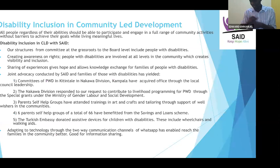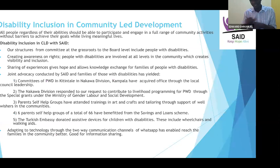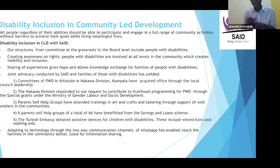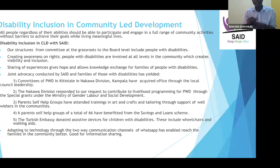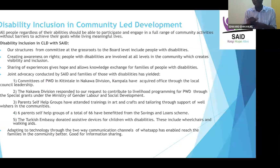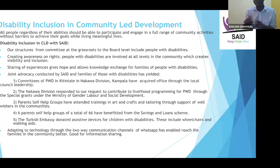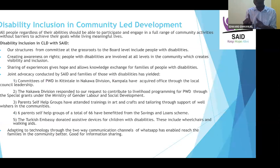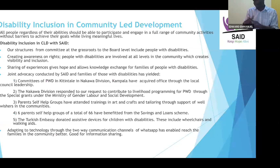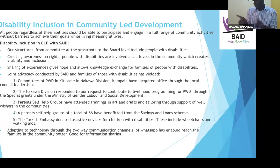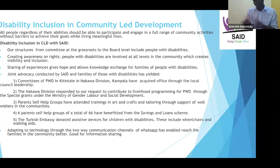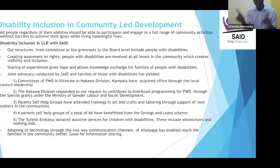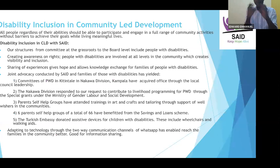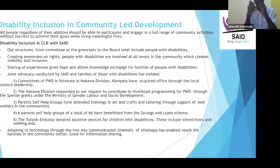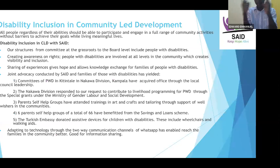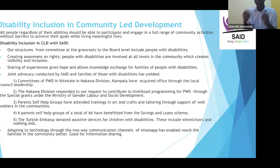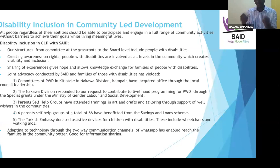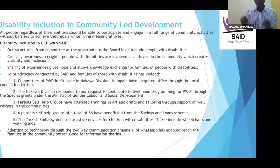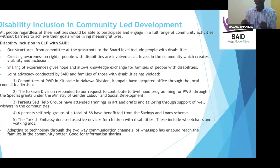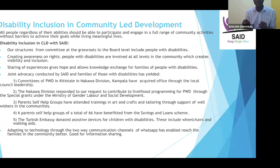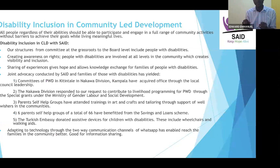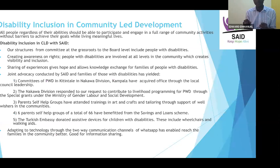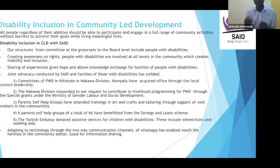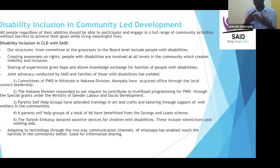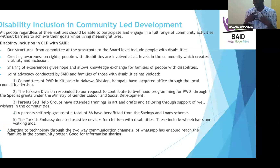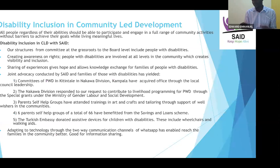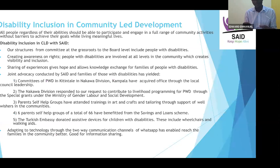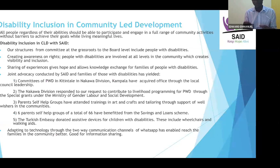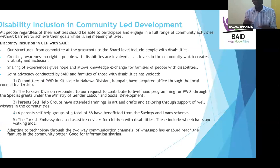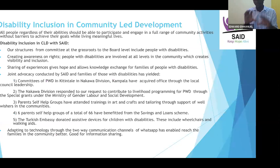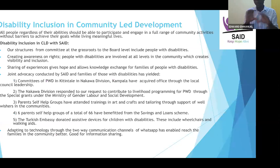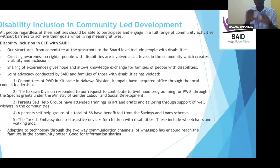Then we have a challenge of eligible funding for some of our activities.